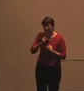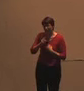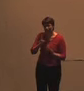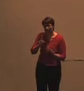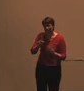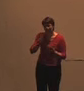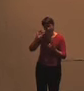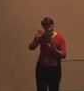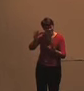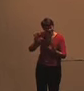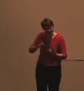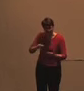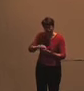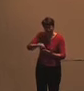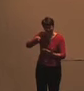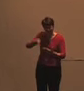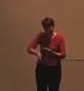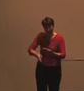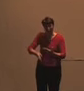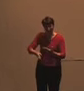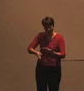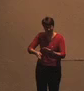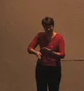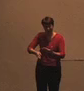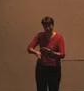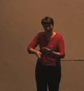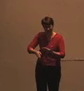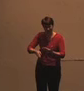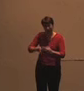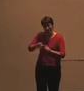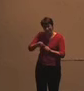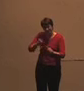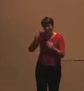result by these ceilings.